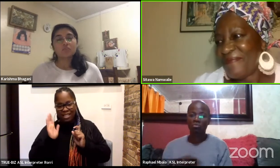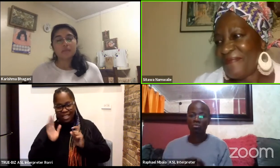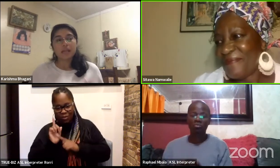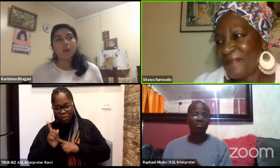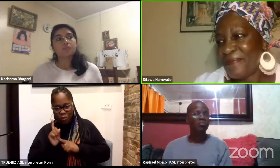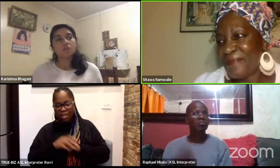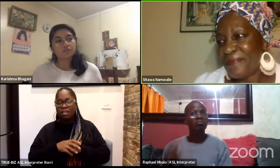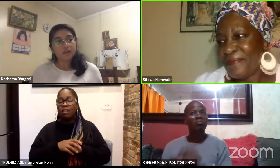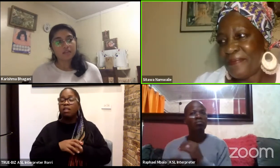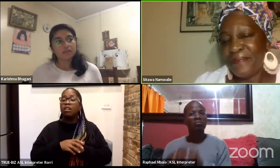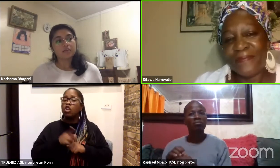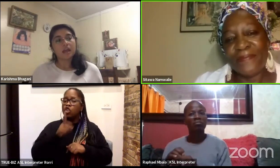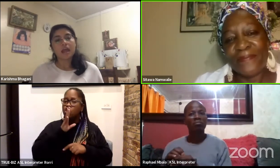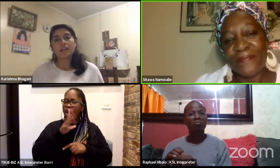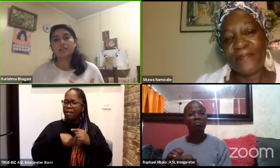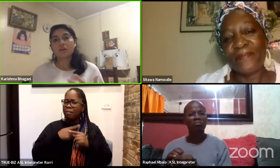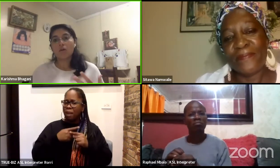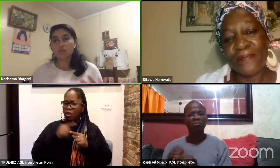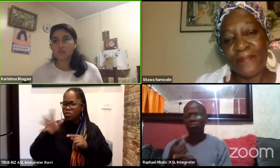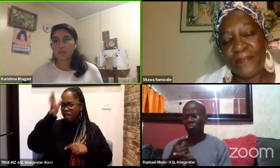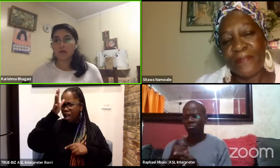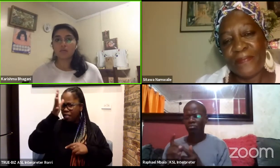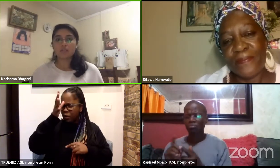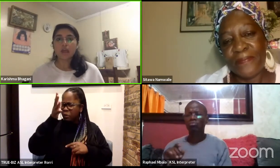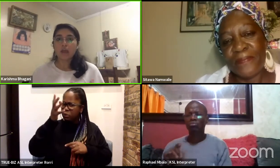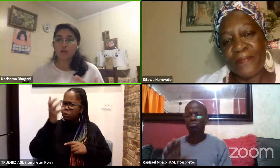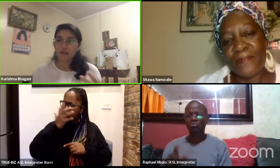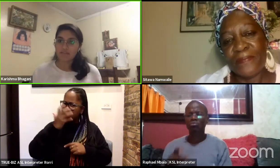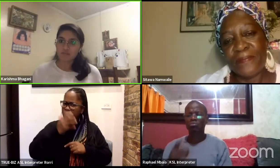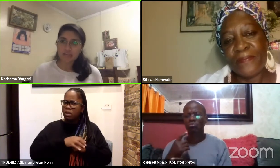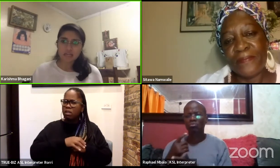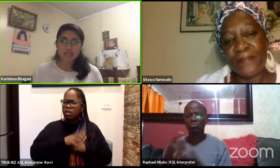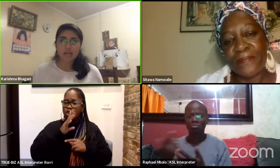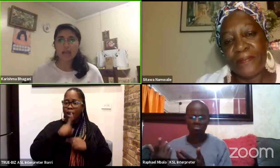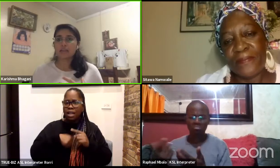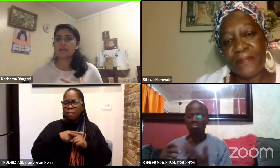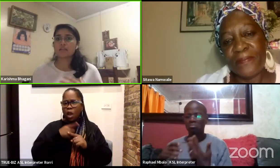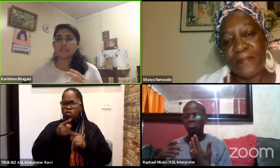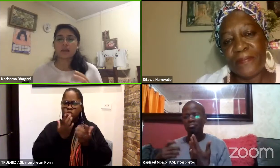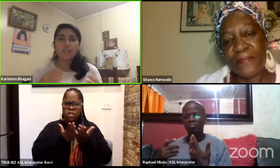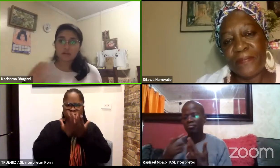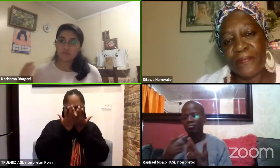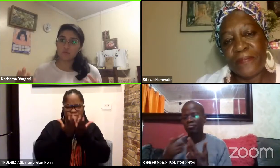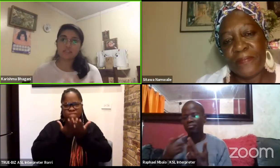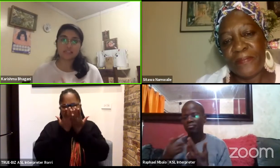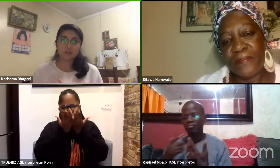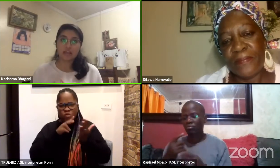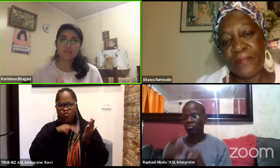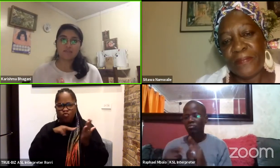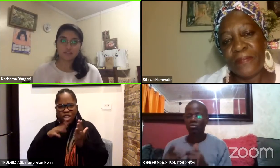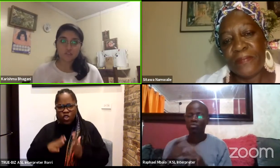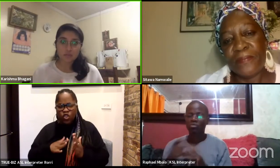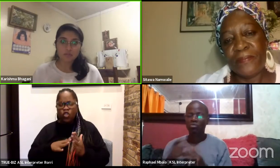you're speaking a lot about your father and also about how you're an avid reader and these other influences in your life that have shaped you